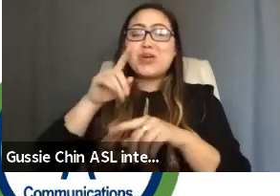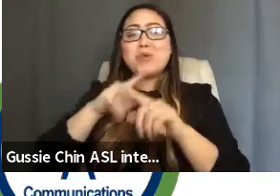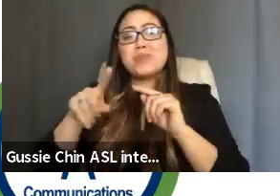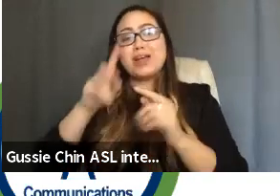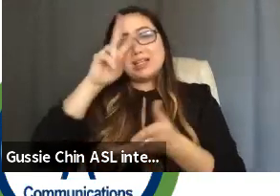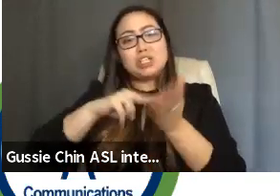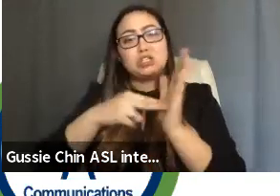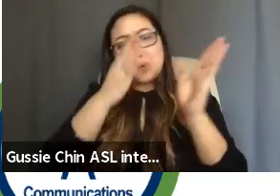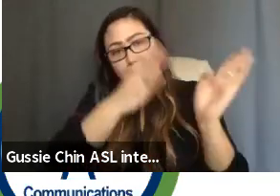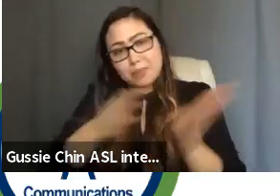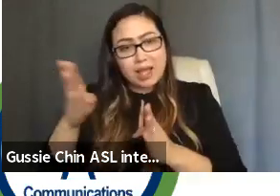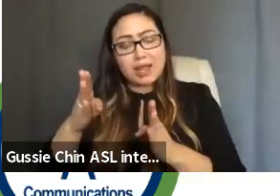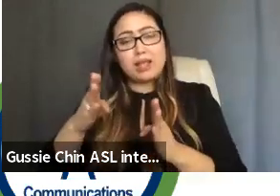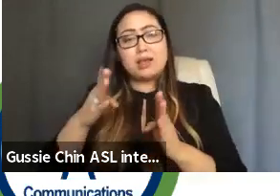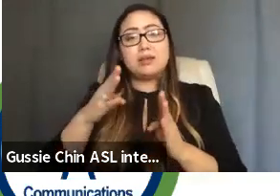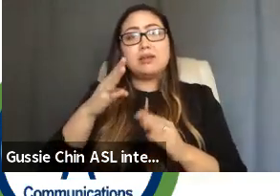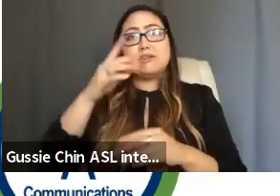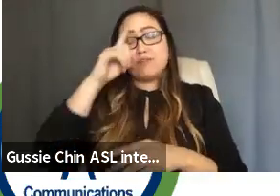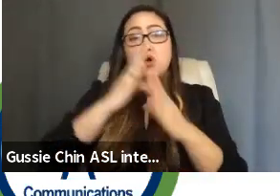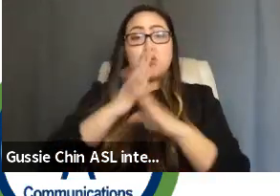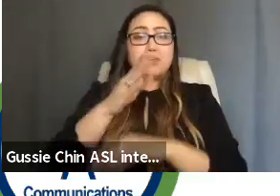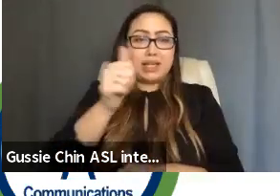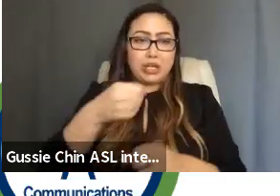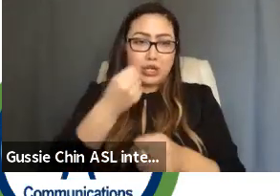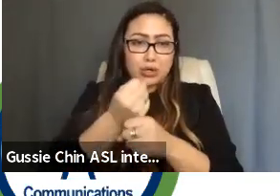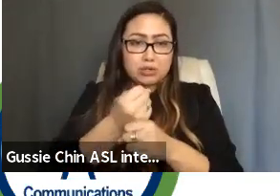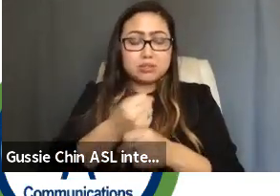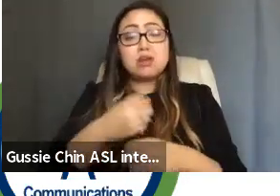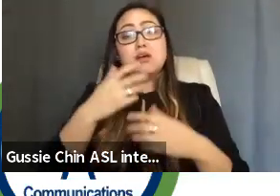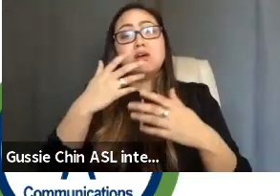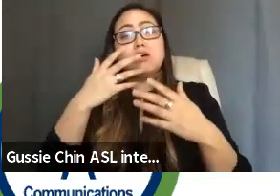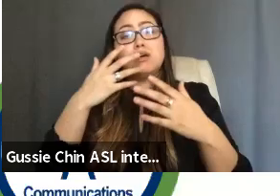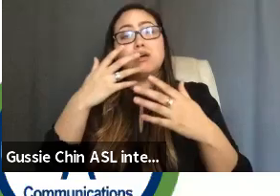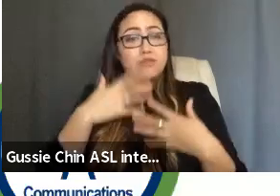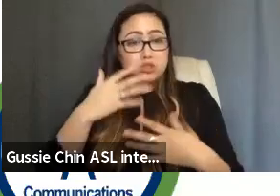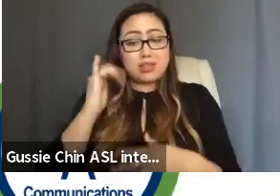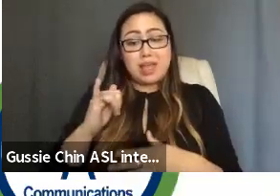preparedness efforts for over 10 years, and unfortunately that amount of money has continued